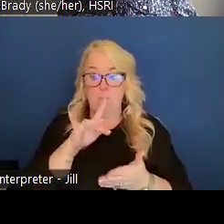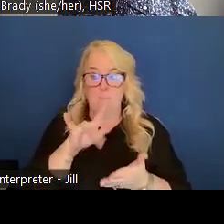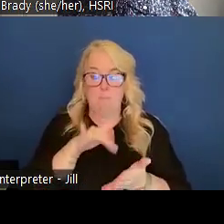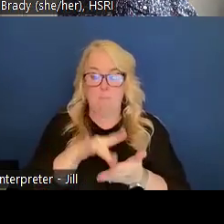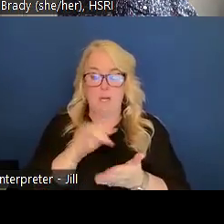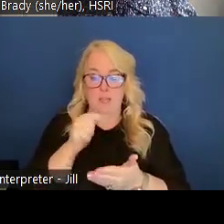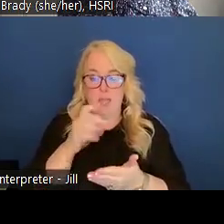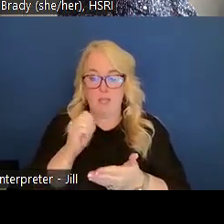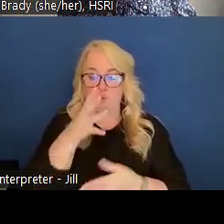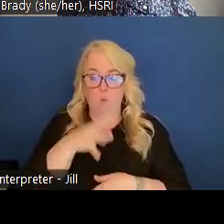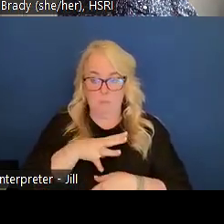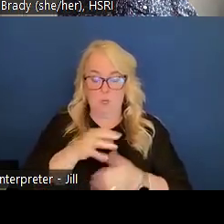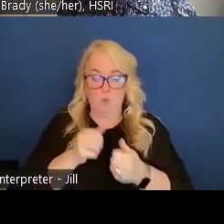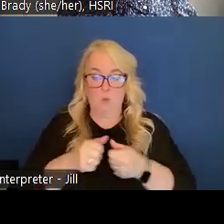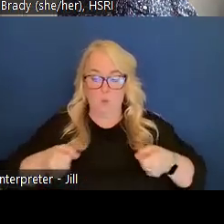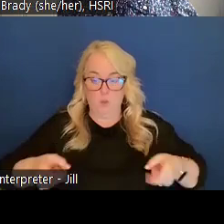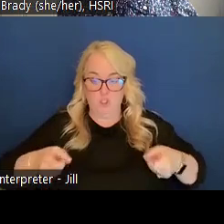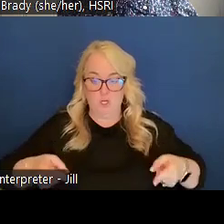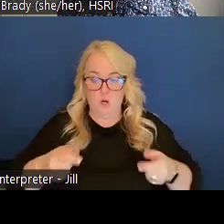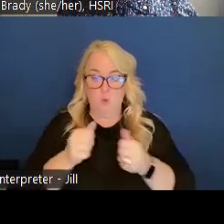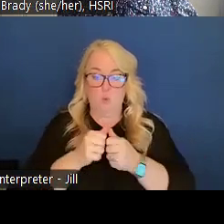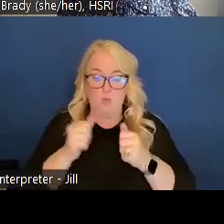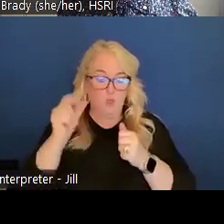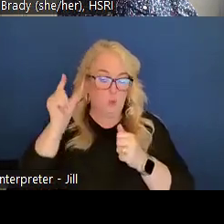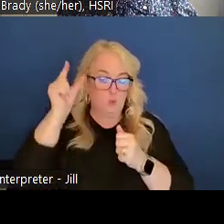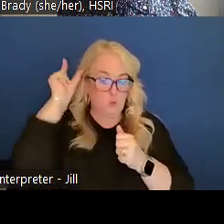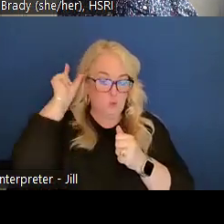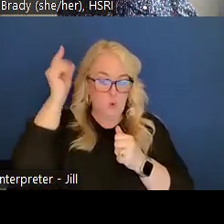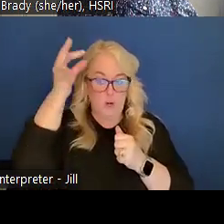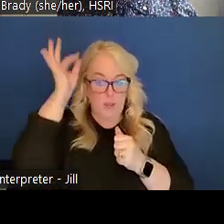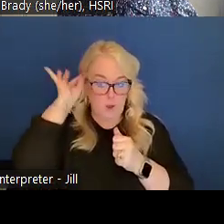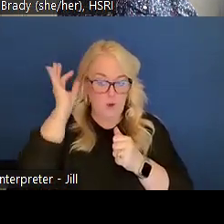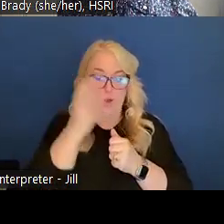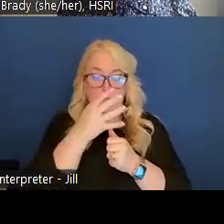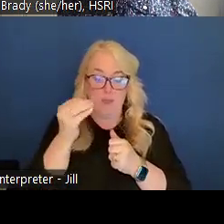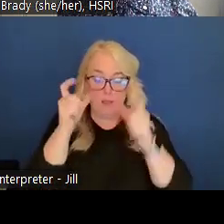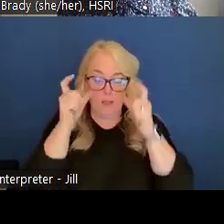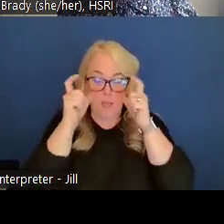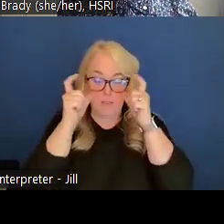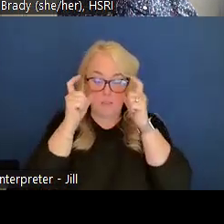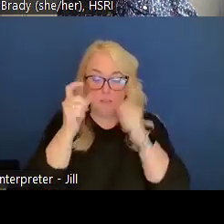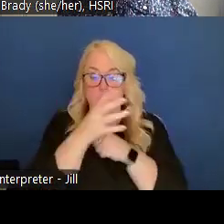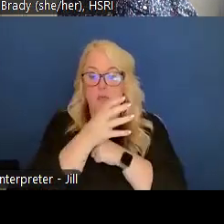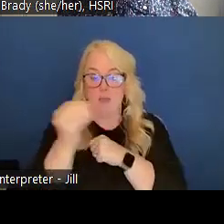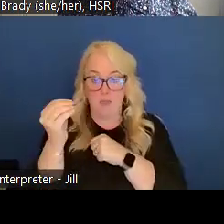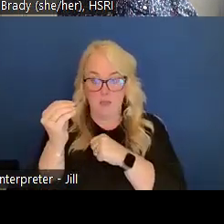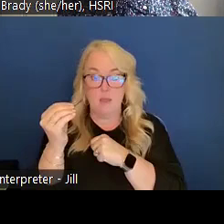wheelchair with short brown hair, glasses, and a kind of